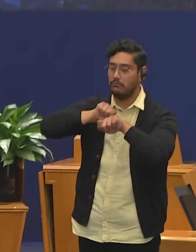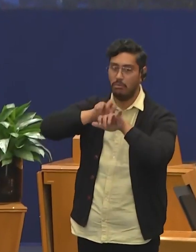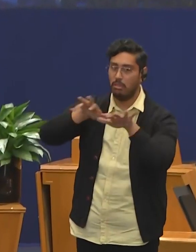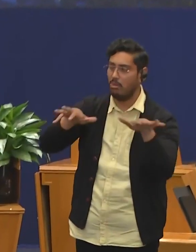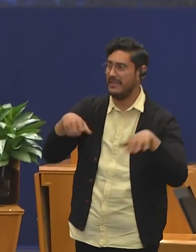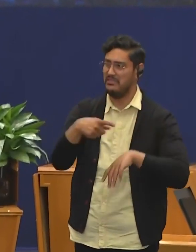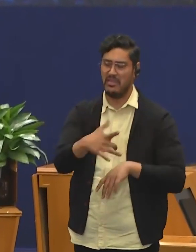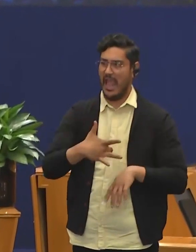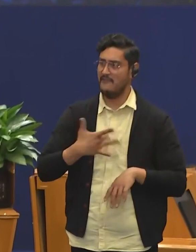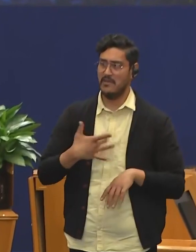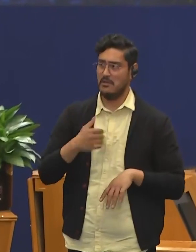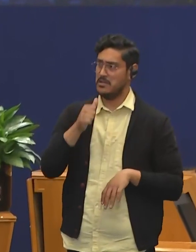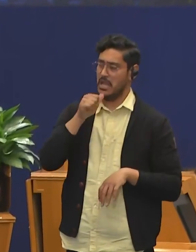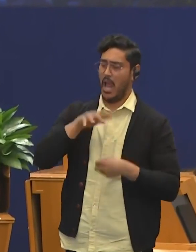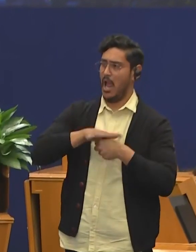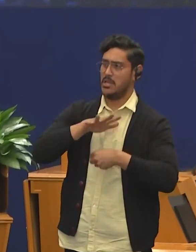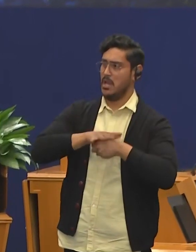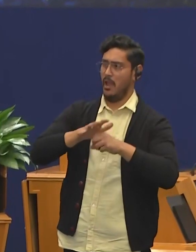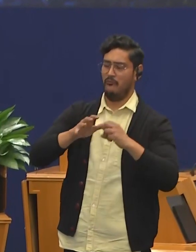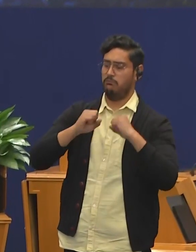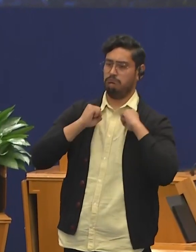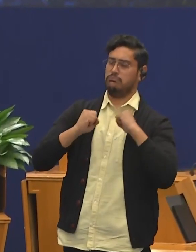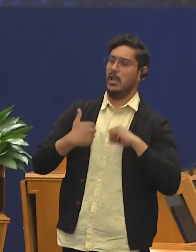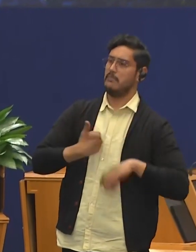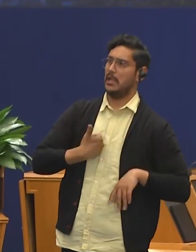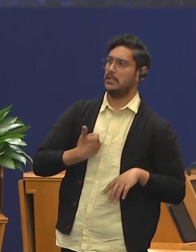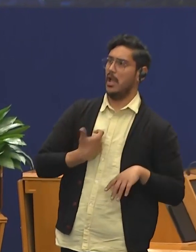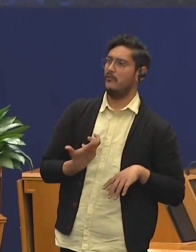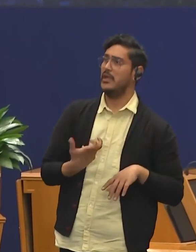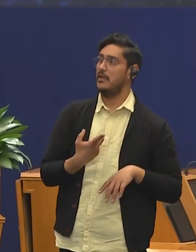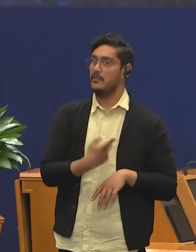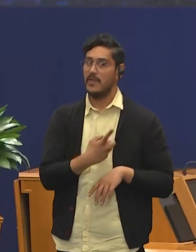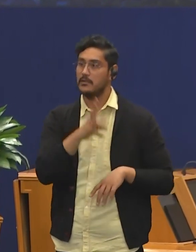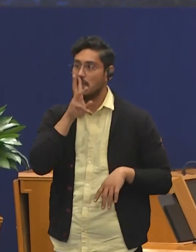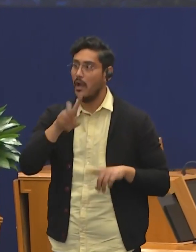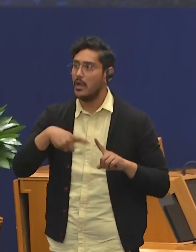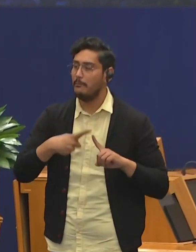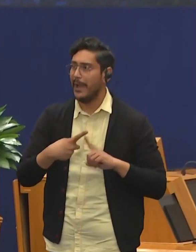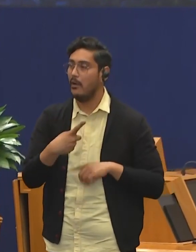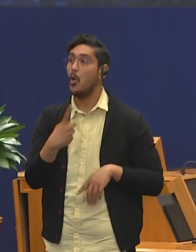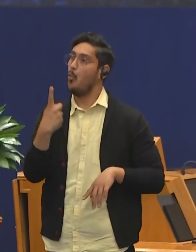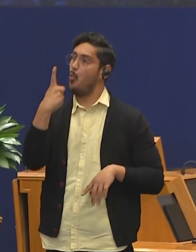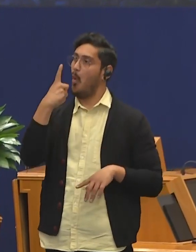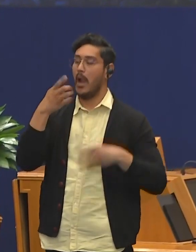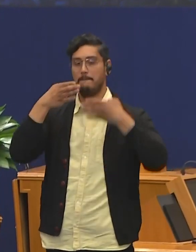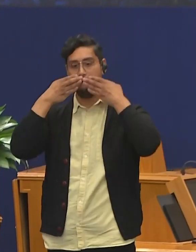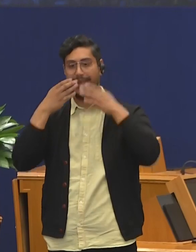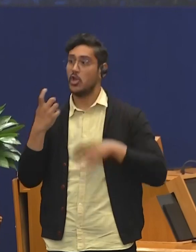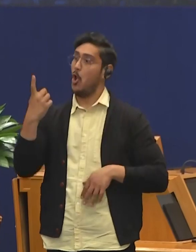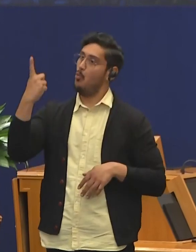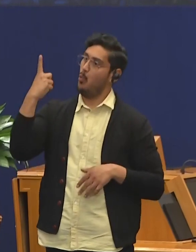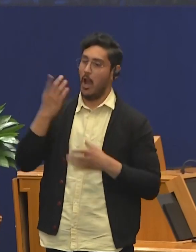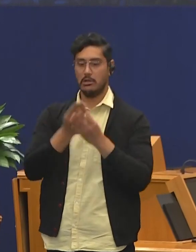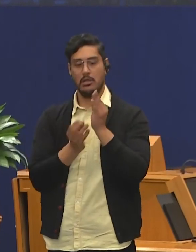NOT ENOUGH IS BEING DONE TO ENSURE THEIR SAFETY AND THE SAFETY OF PASSENGERS.